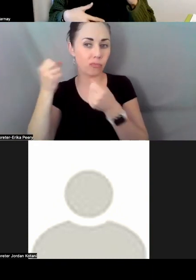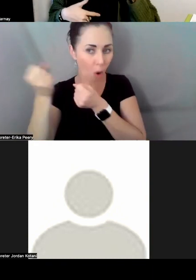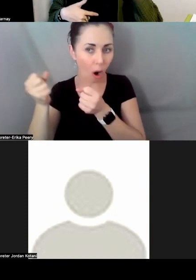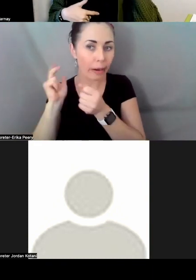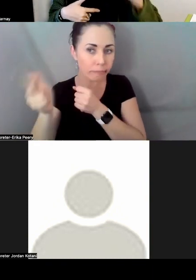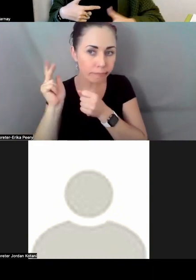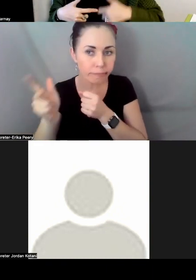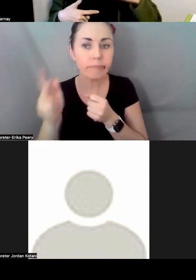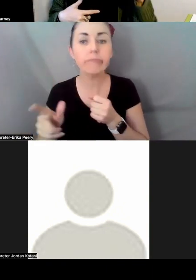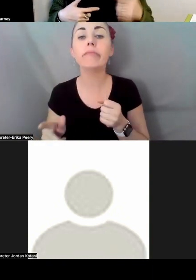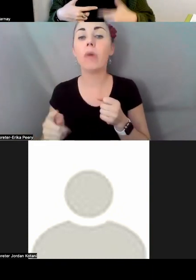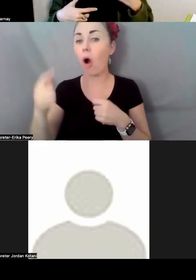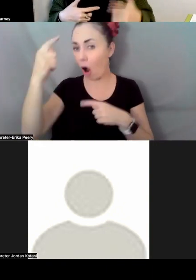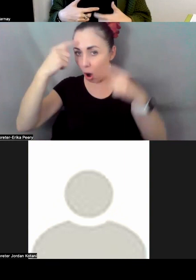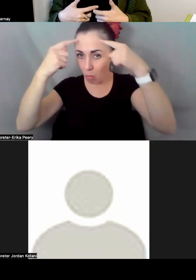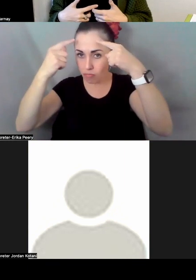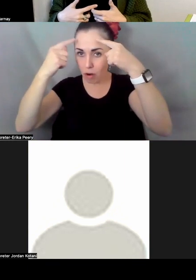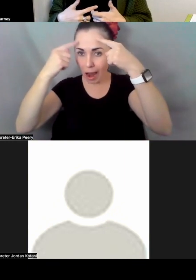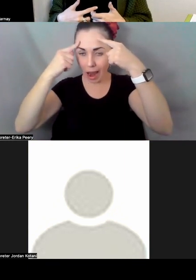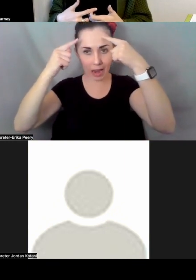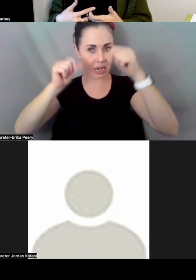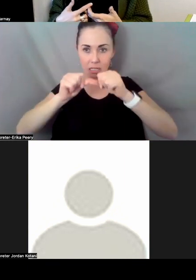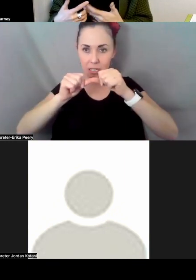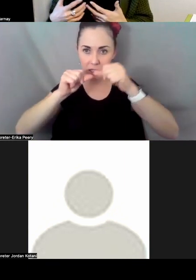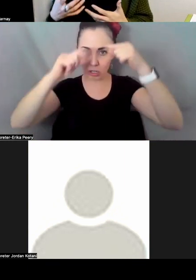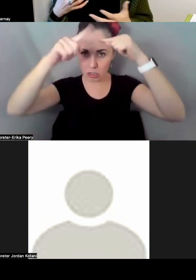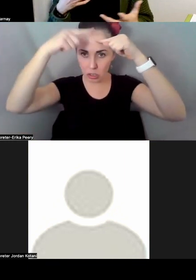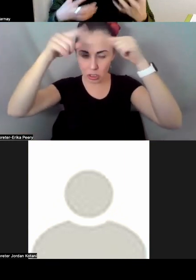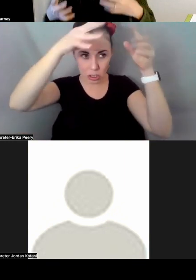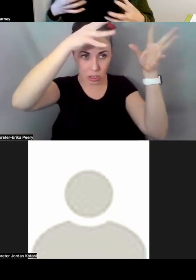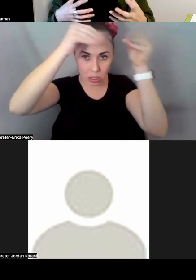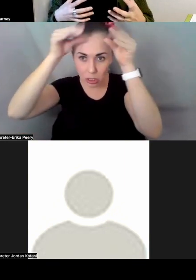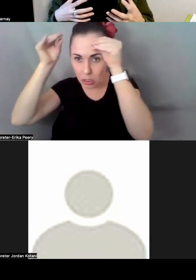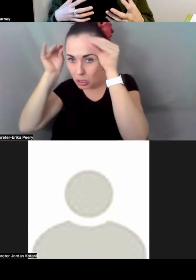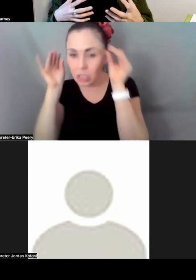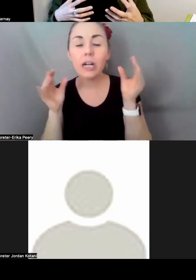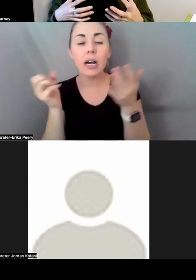Our brains are continually taking in sensory information and making sense of what it is.